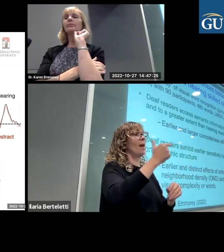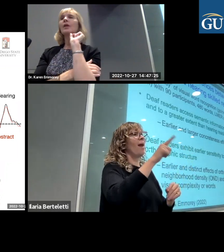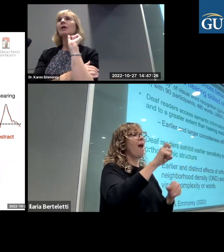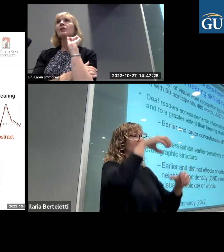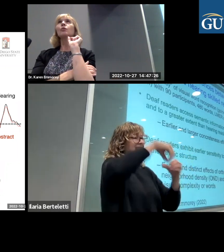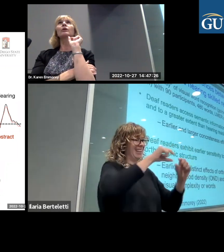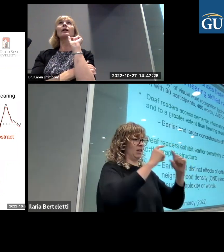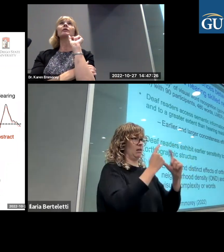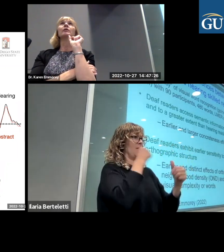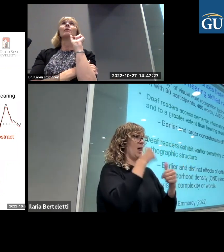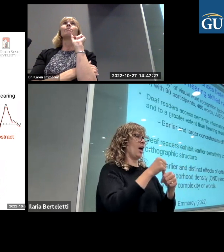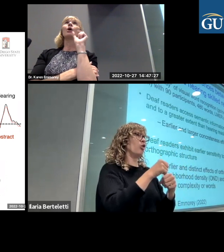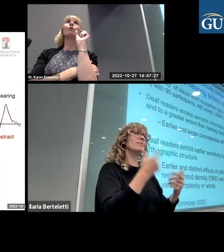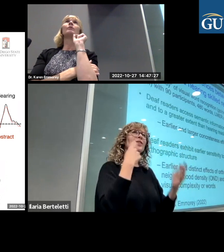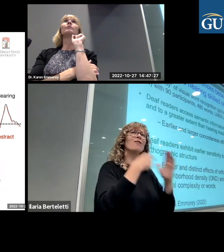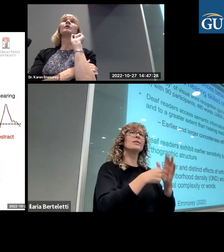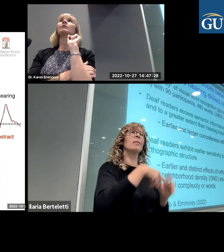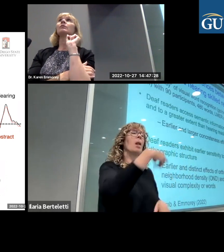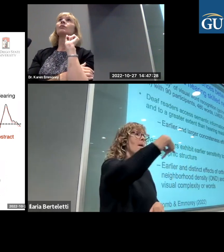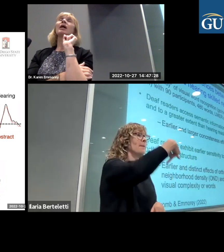So what we found there again earlier effects for the death